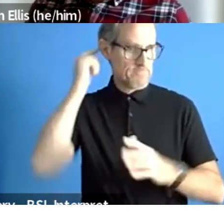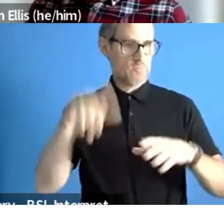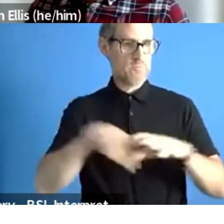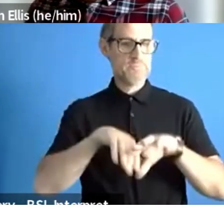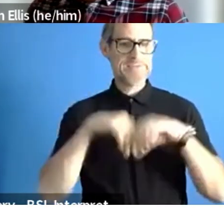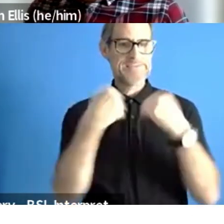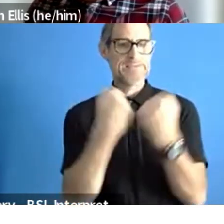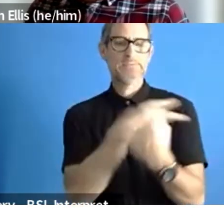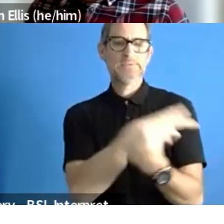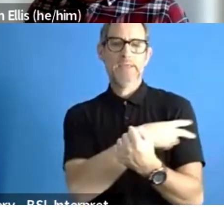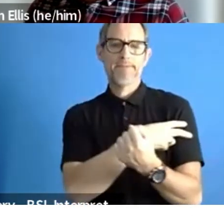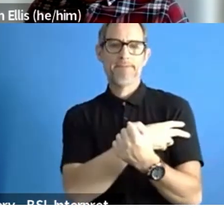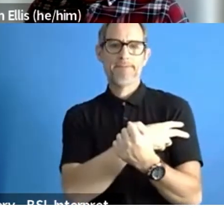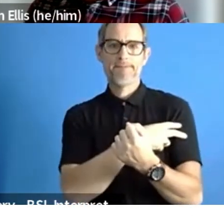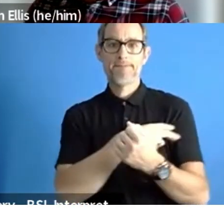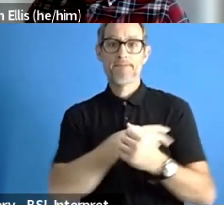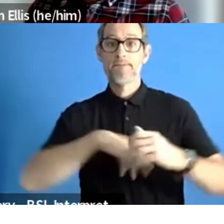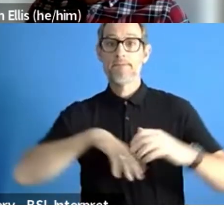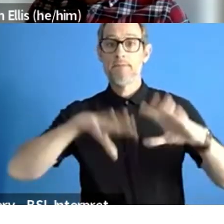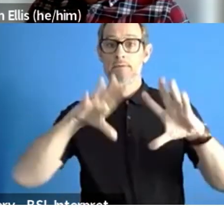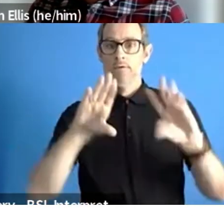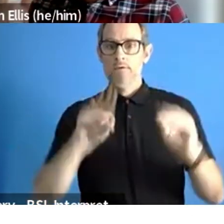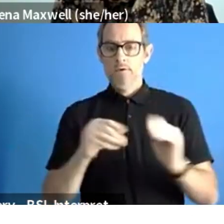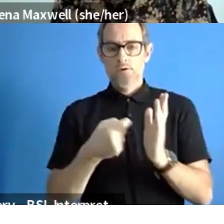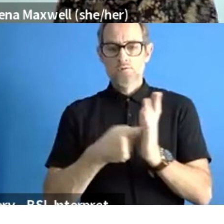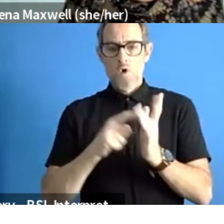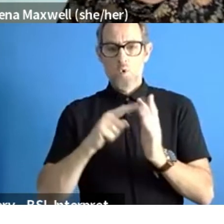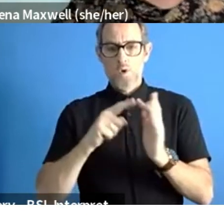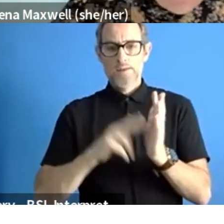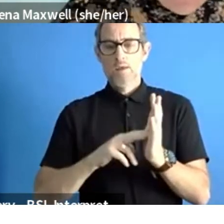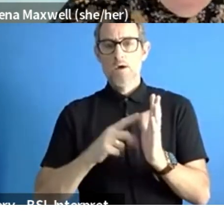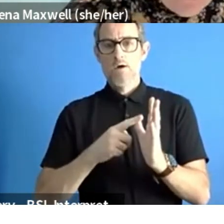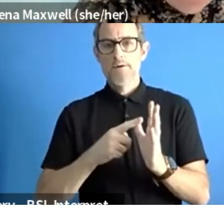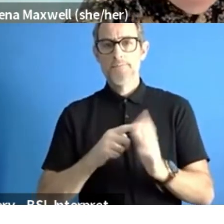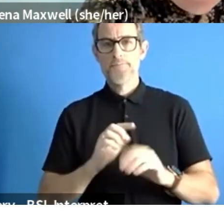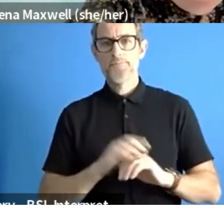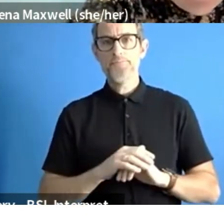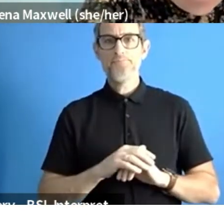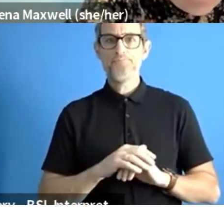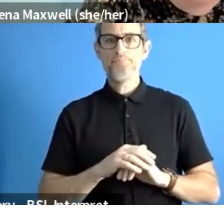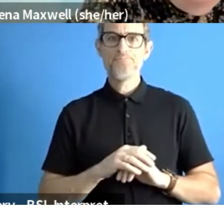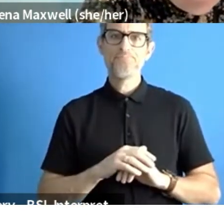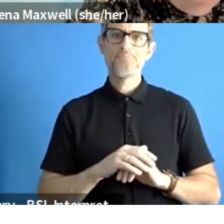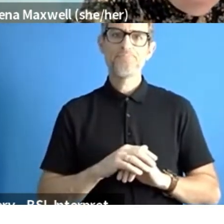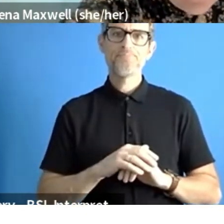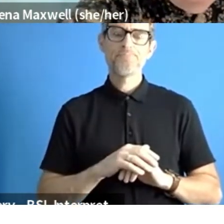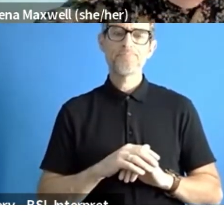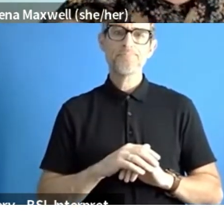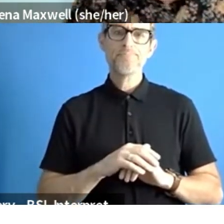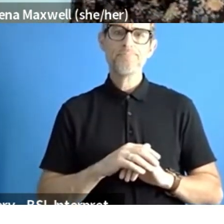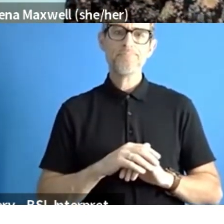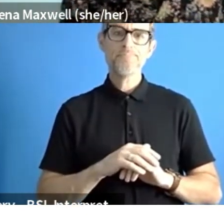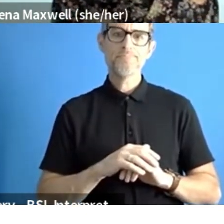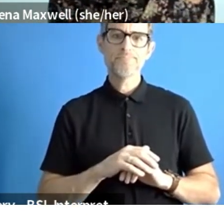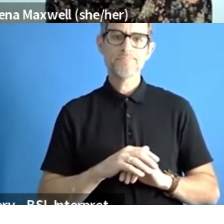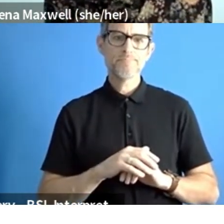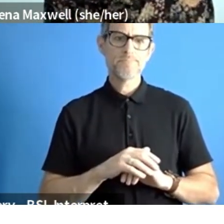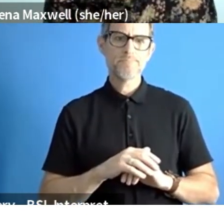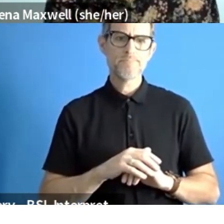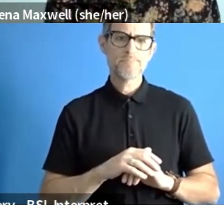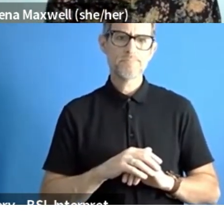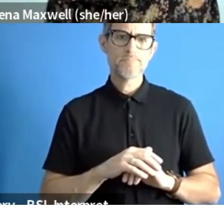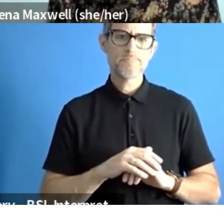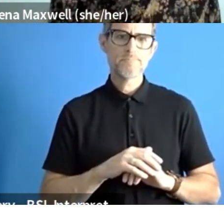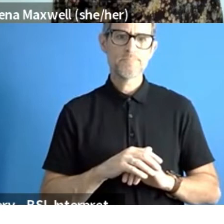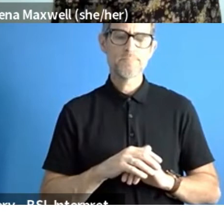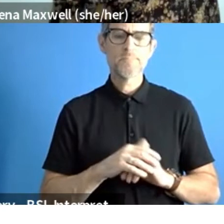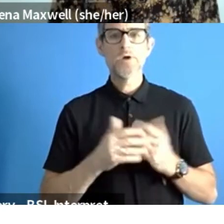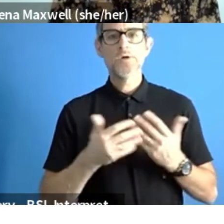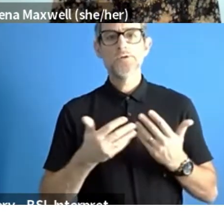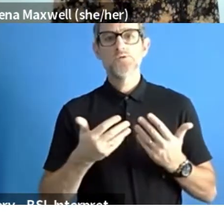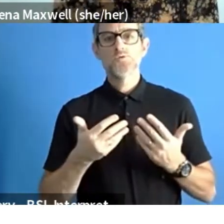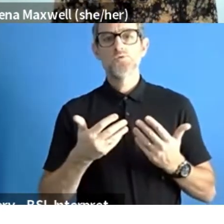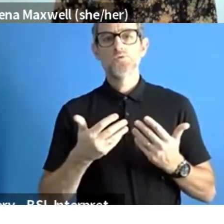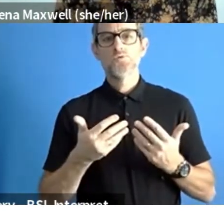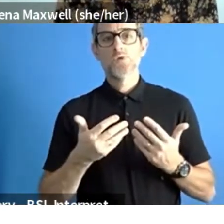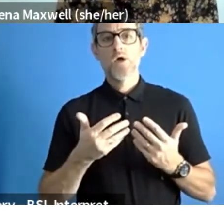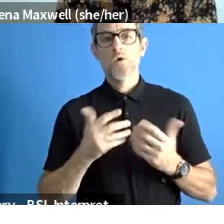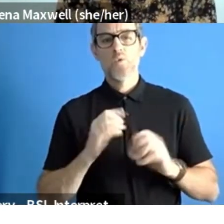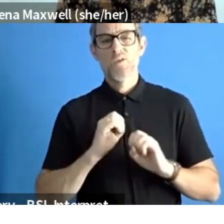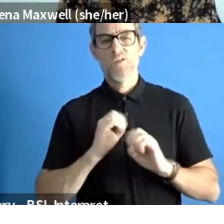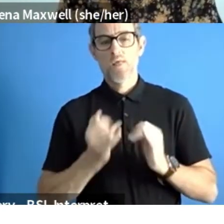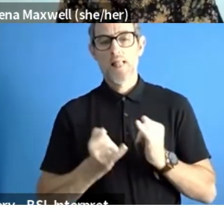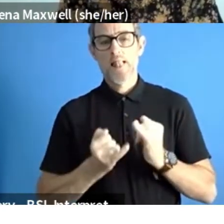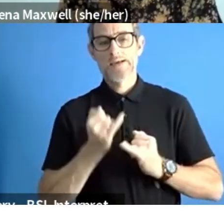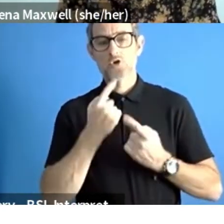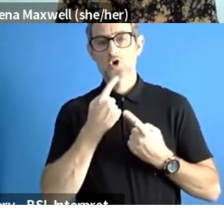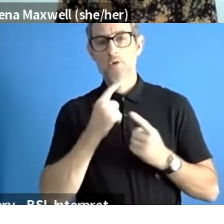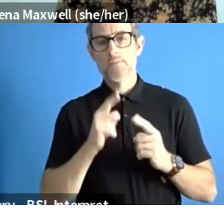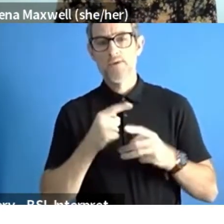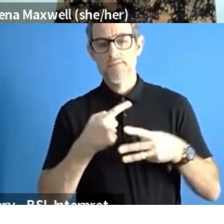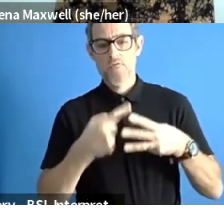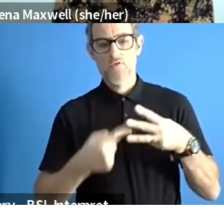thank you for that and I would like to hand it back to Rowena